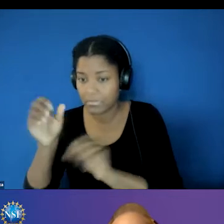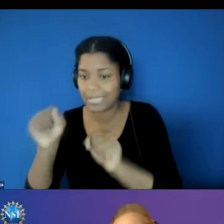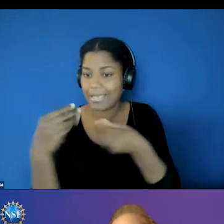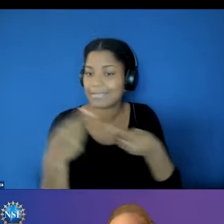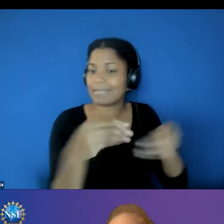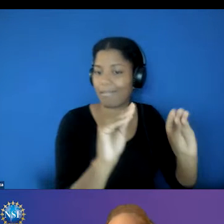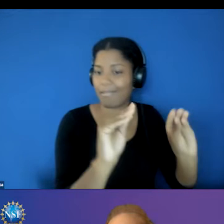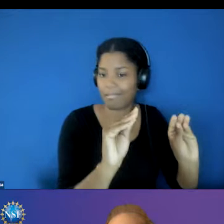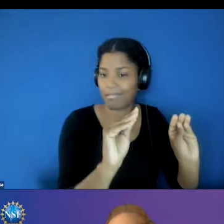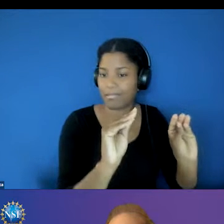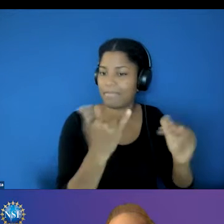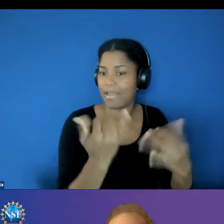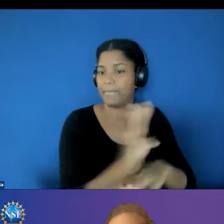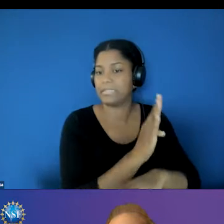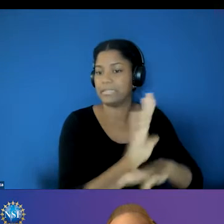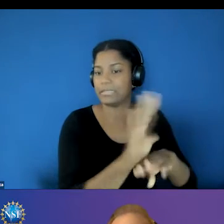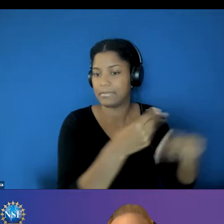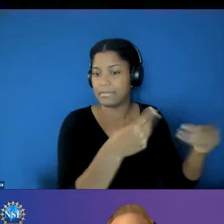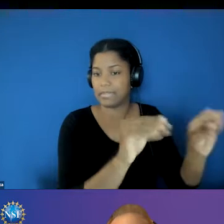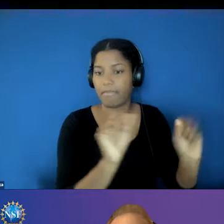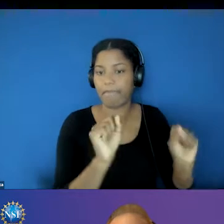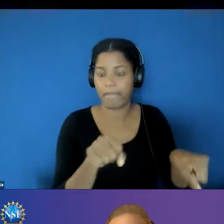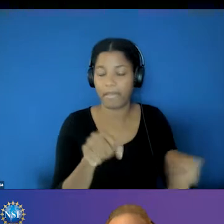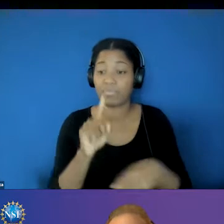Partnerships is a big mantra at NSF these days as well.